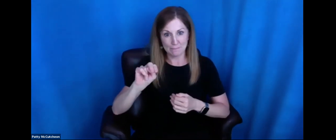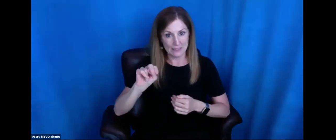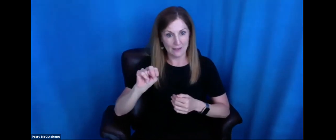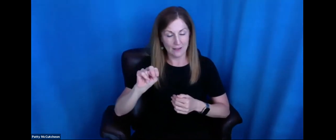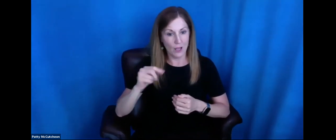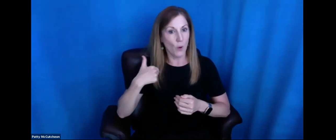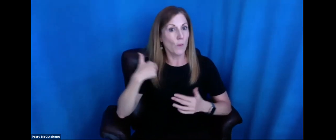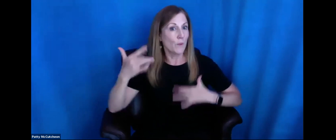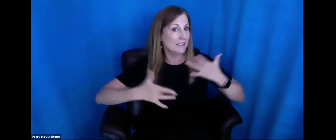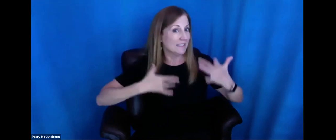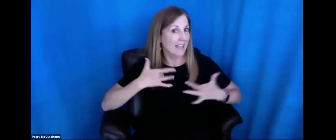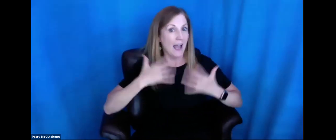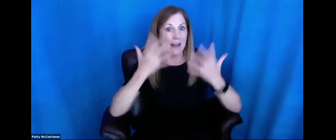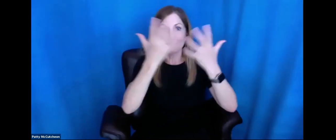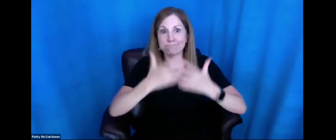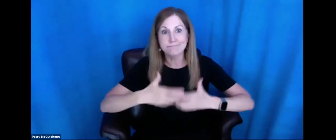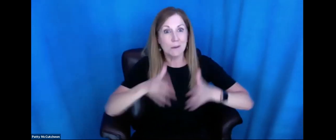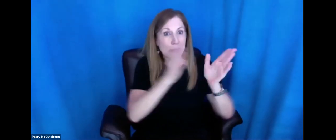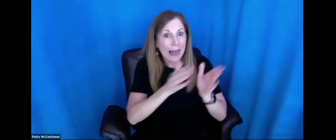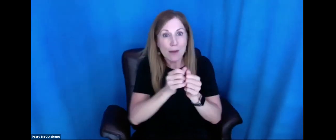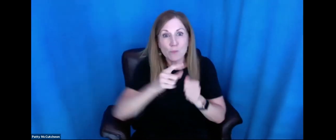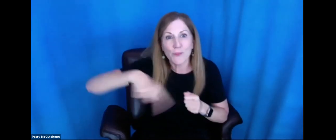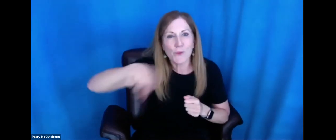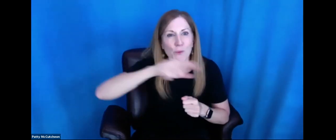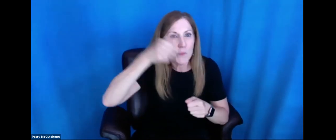out with you and others in the disability rights